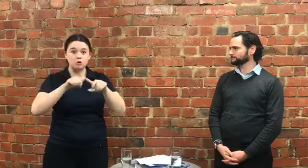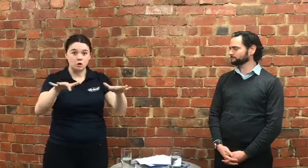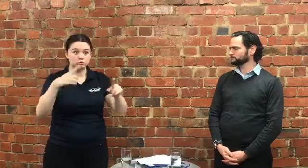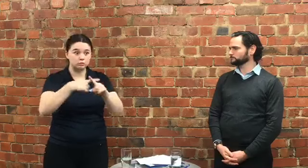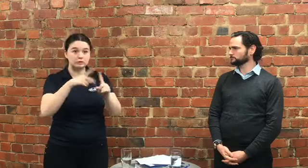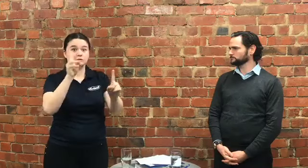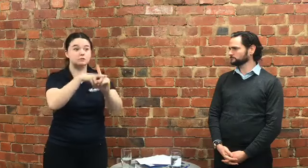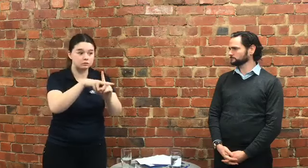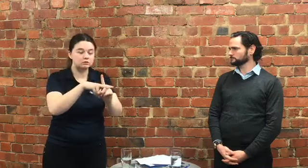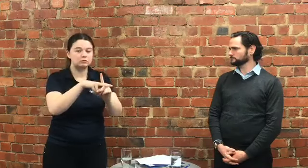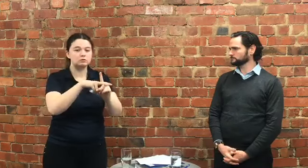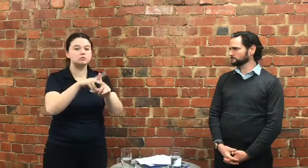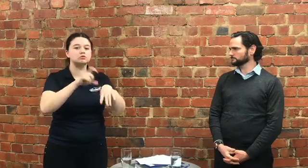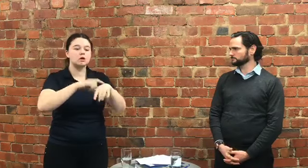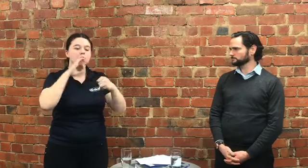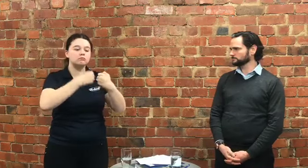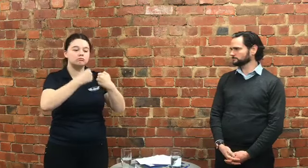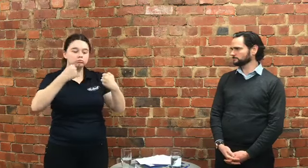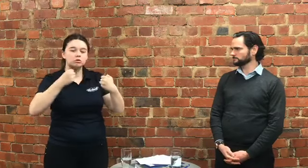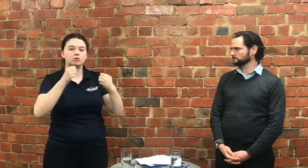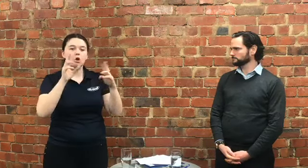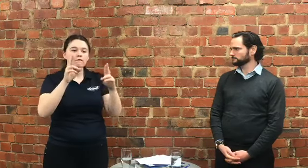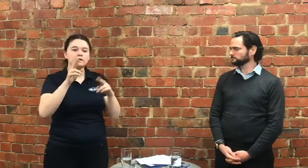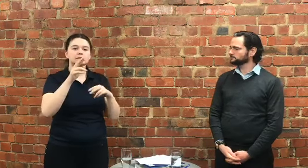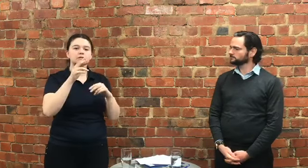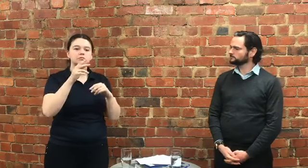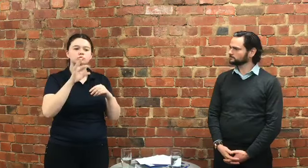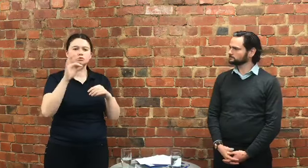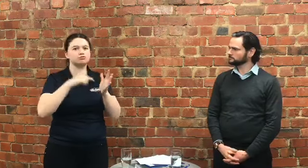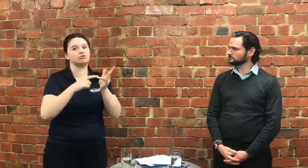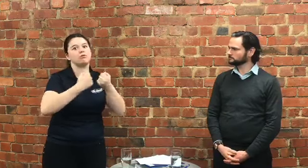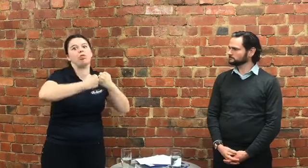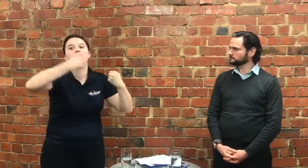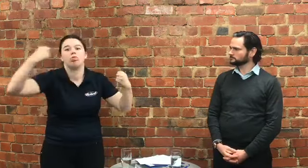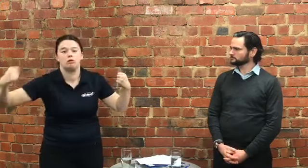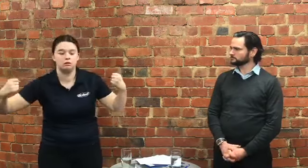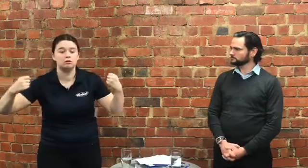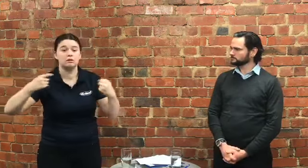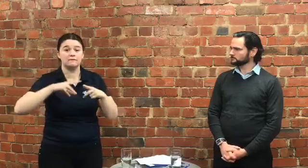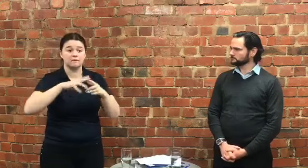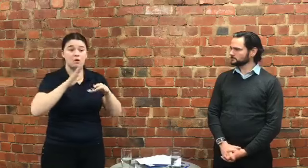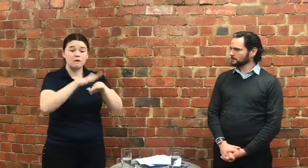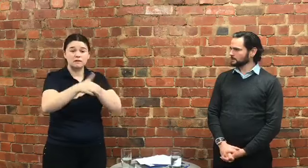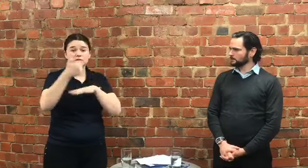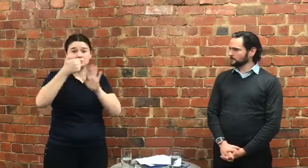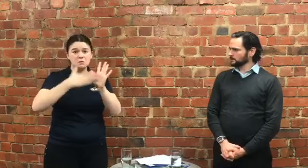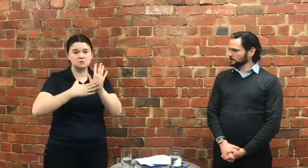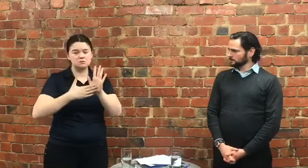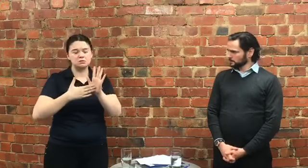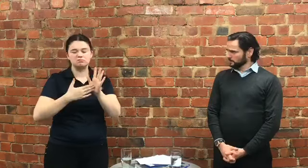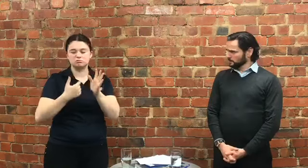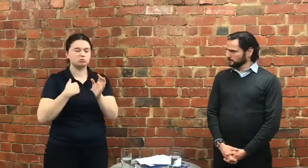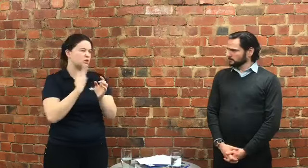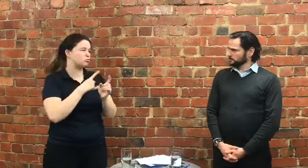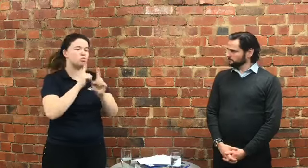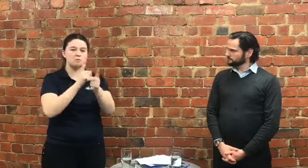So, we realise that even though you've applied, just expect that it will take time.